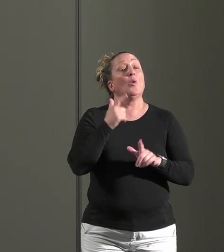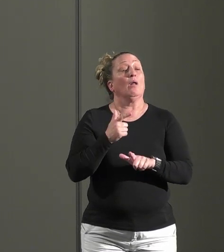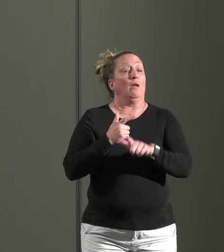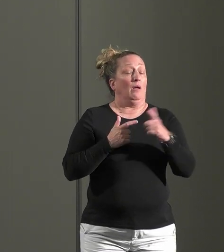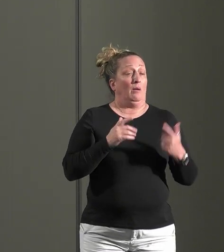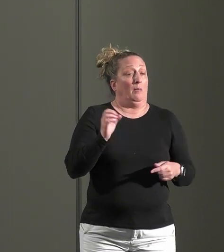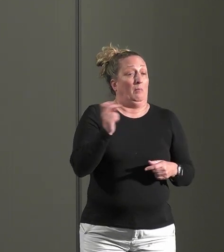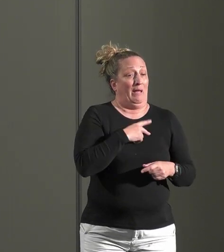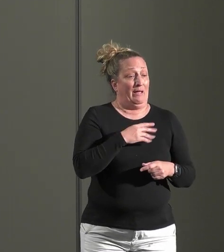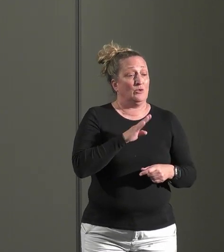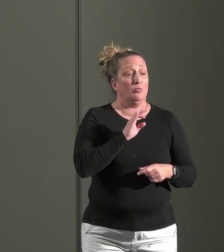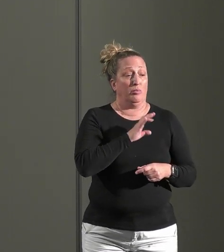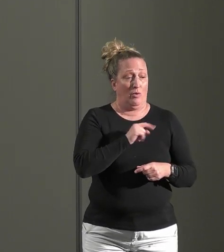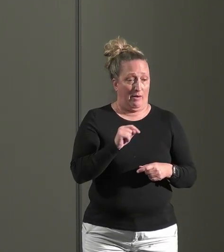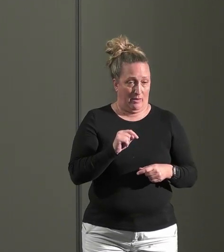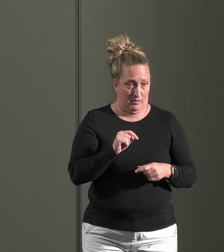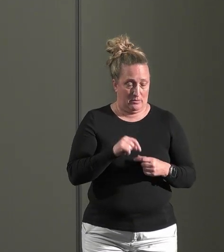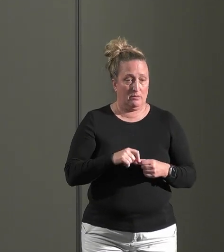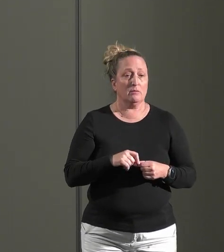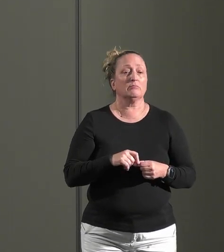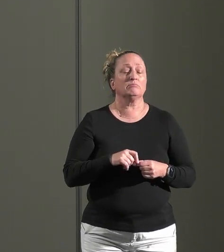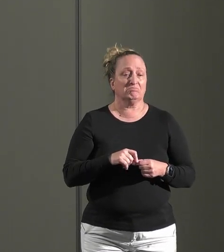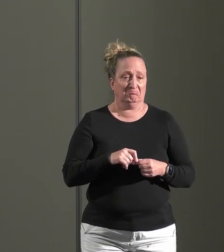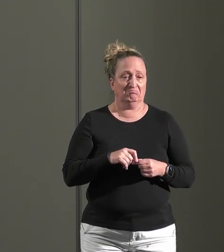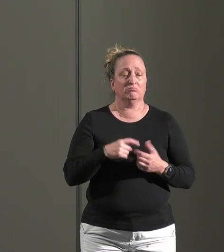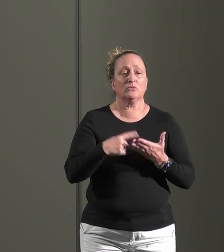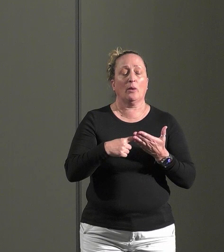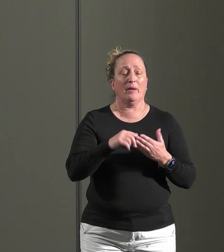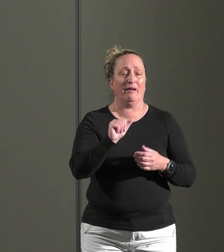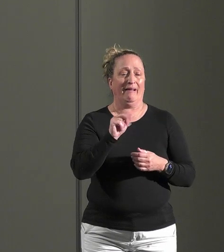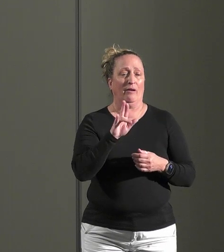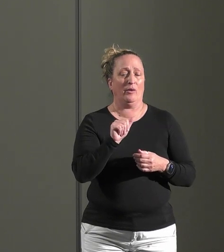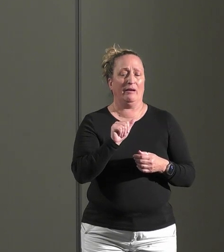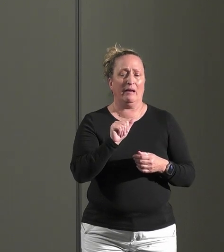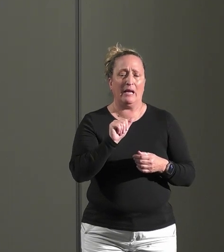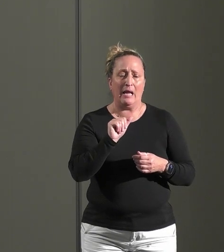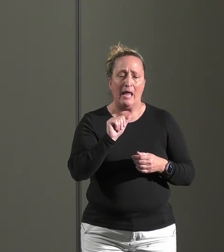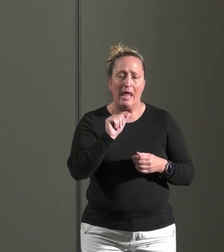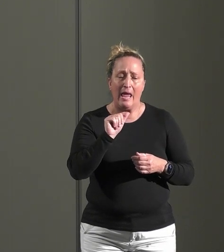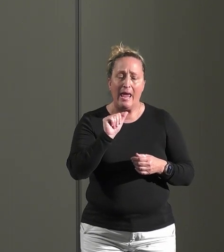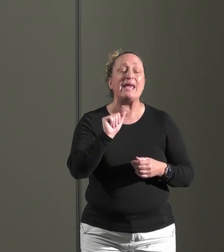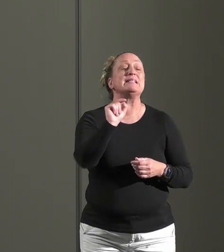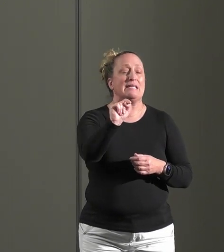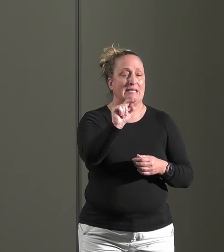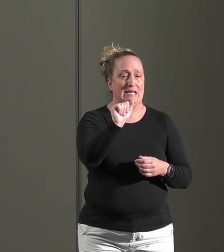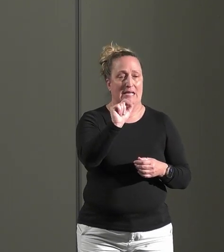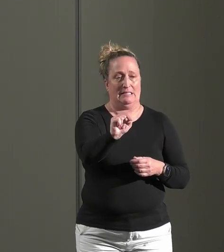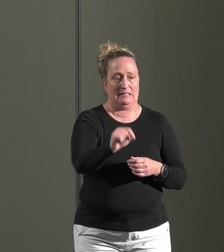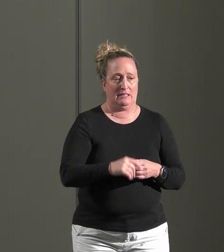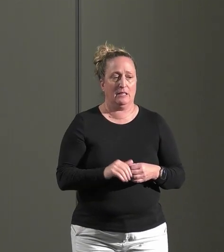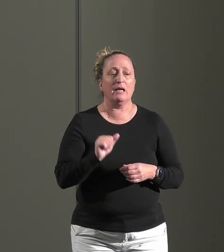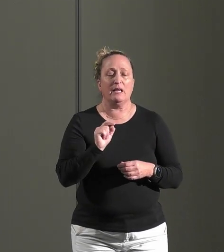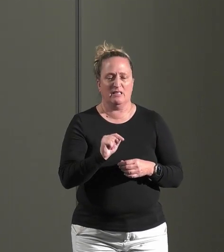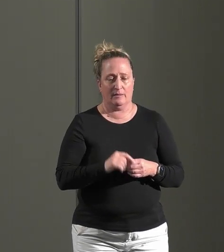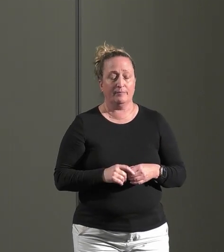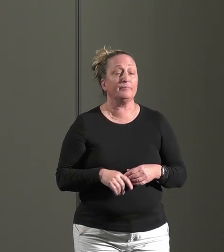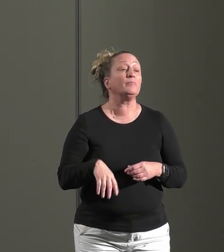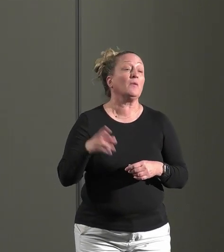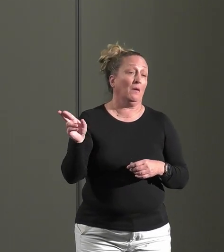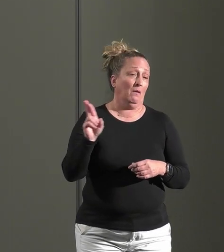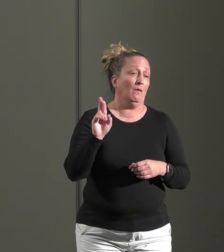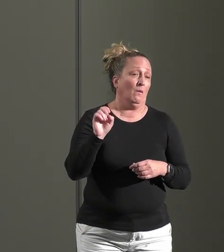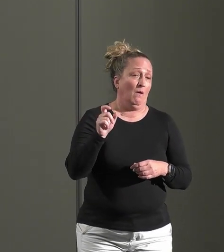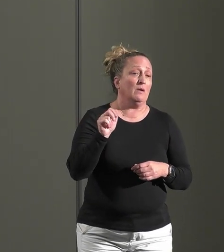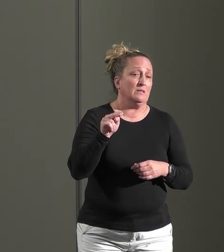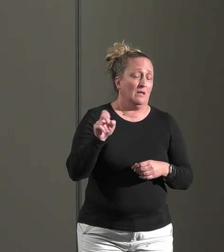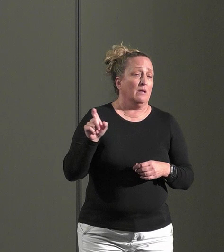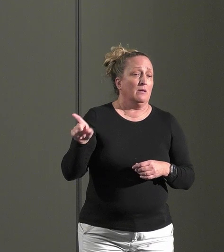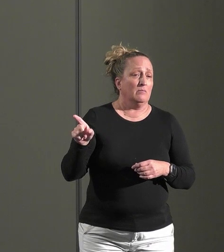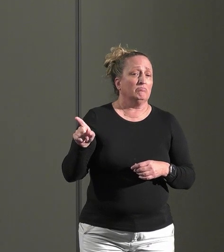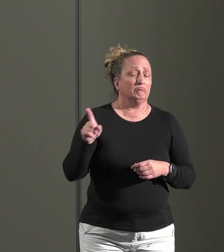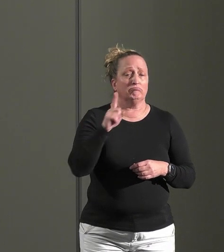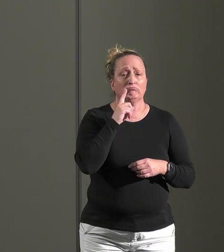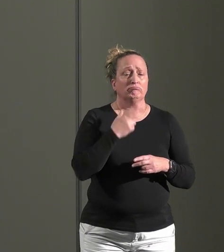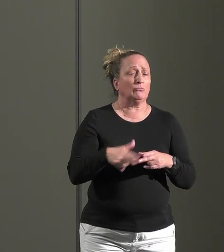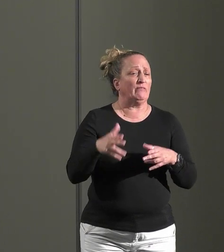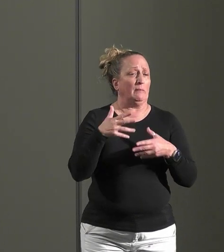to Brett to tell us about ARIA-AT >> BRETT: So Roxana brief recap we